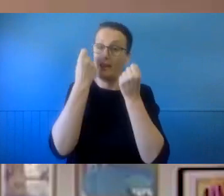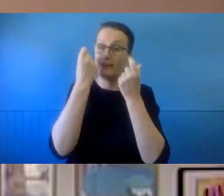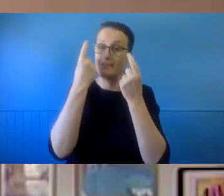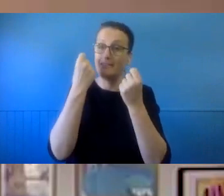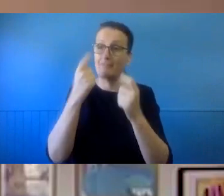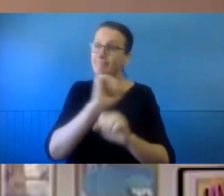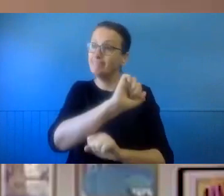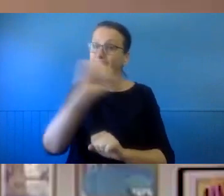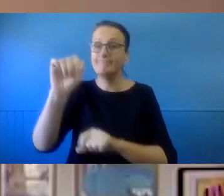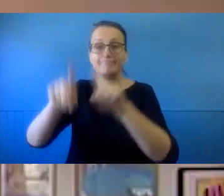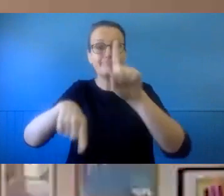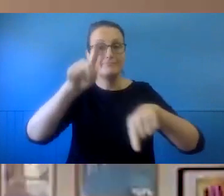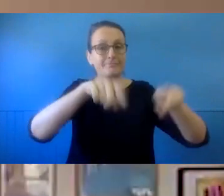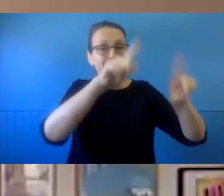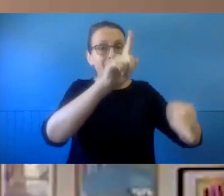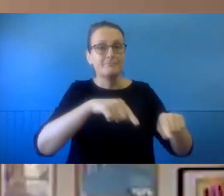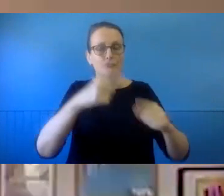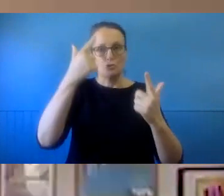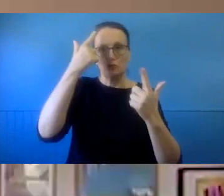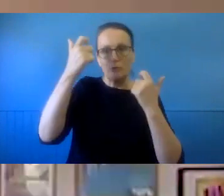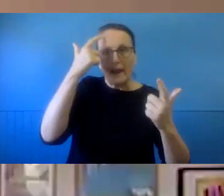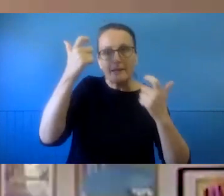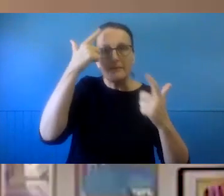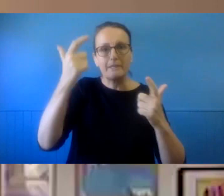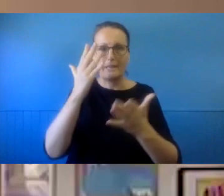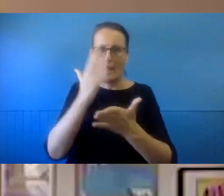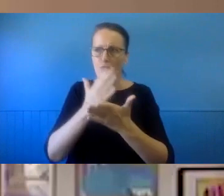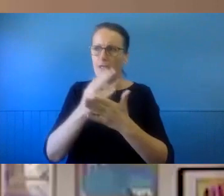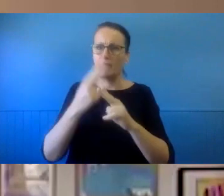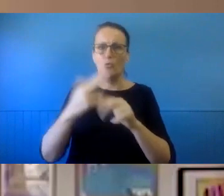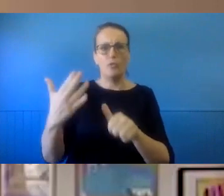and endurance of the First Peoples of Australia and pay my deep respect